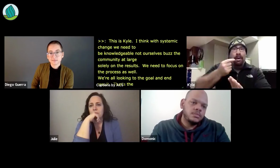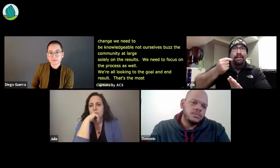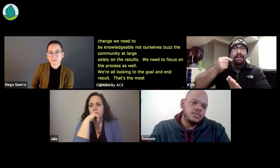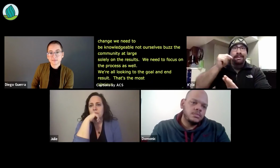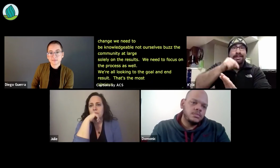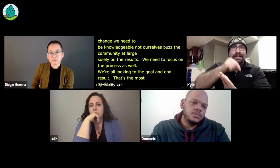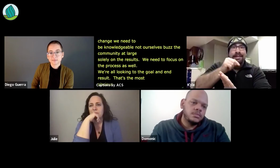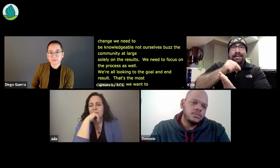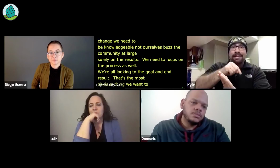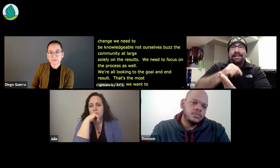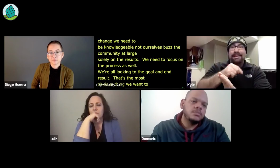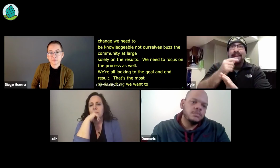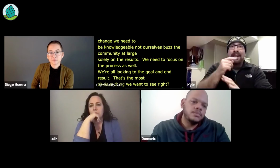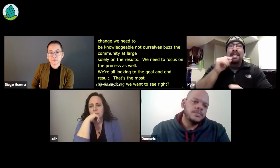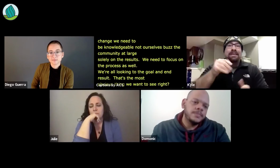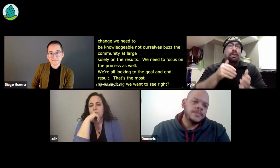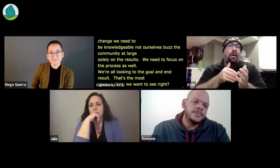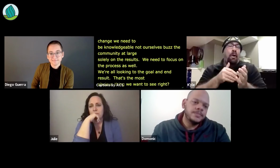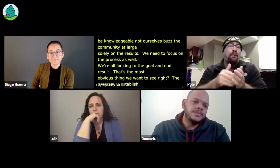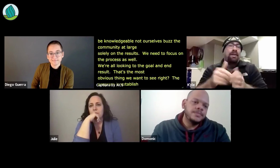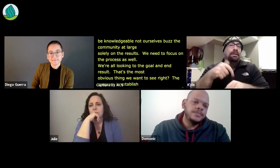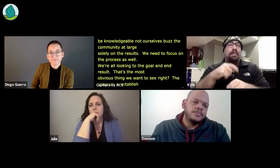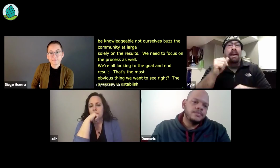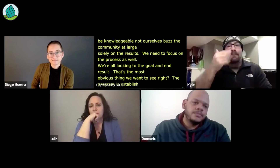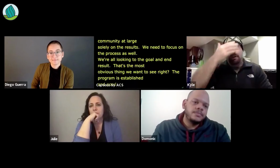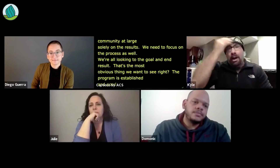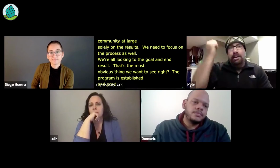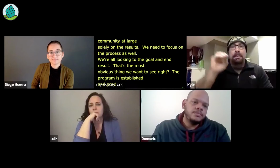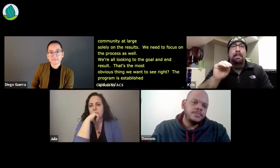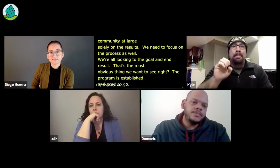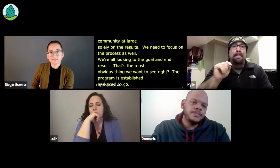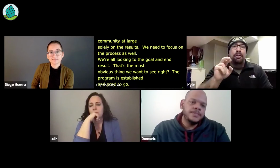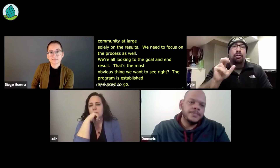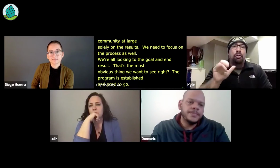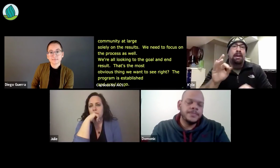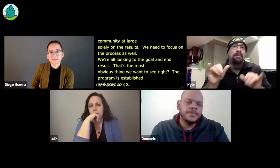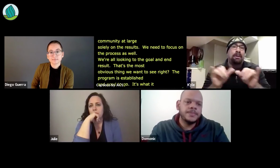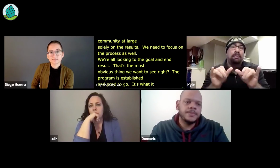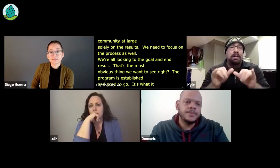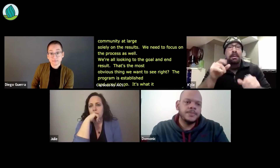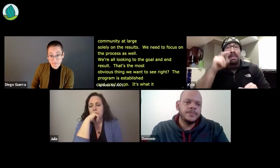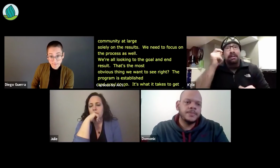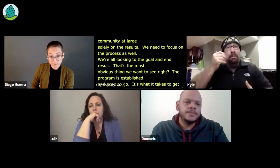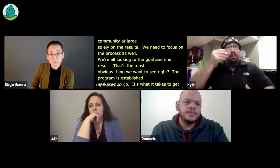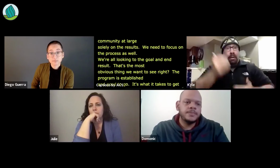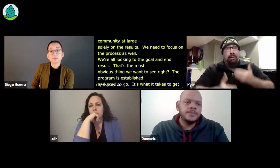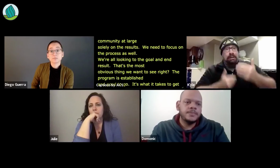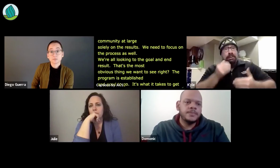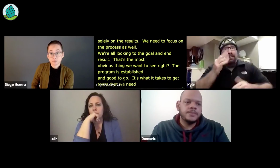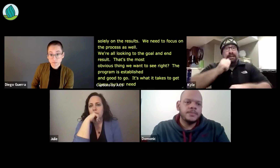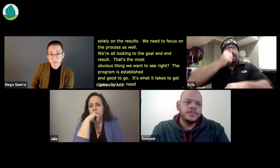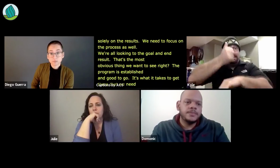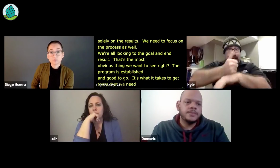that we need to take a look at, and often that's what it's forgotten. It's not measured in the short steps along the way,